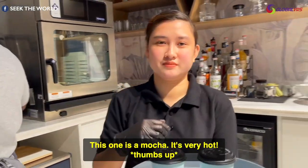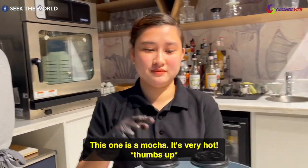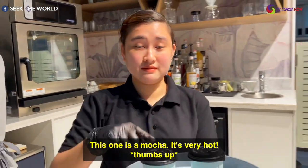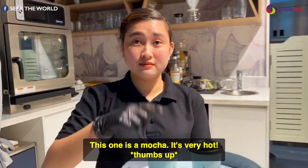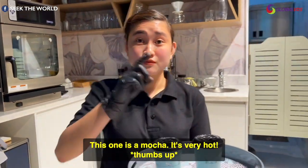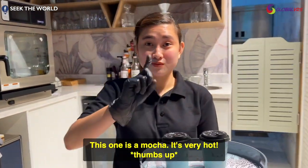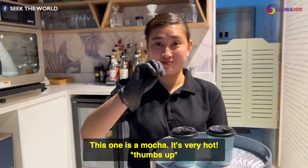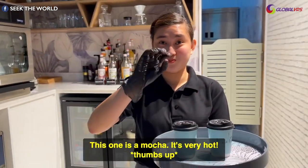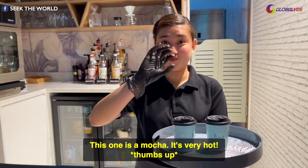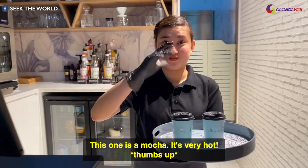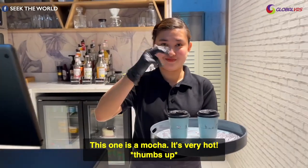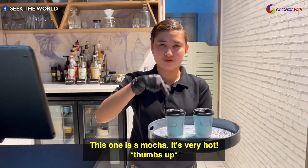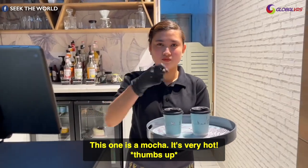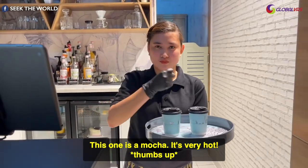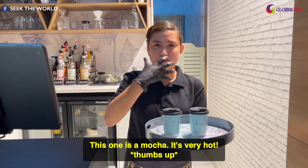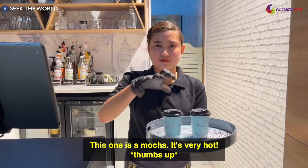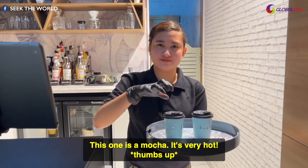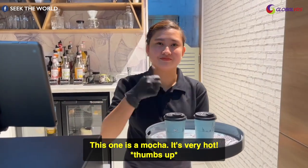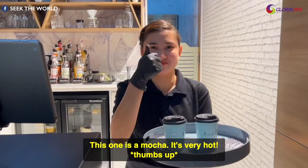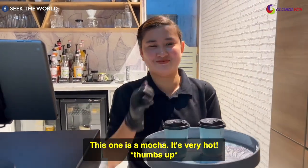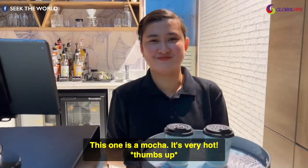This one is a mocha. It's very hot! *thumbs up*